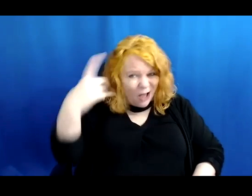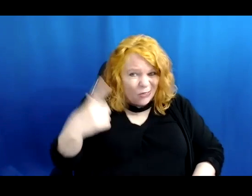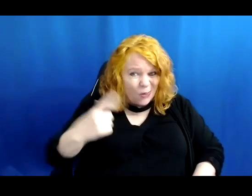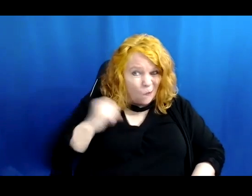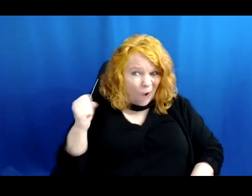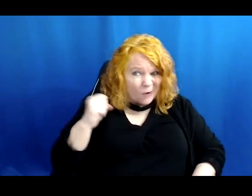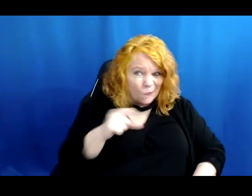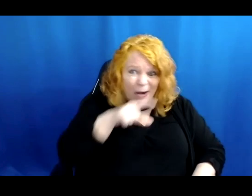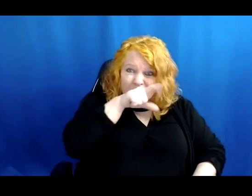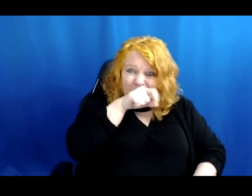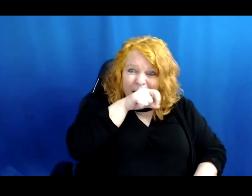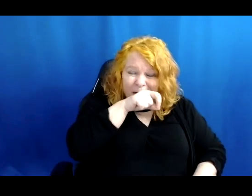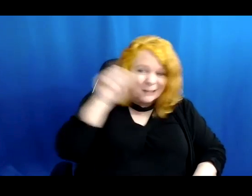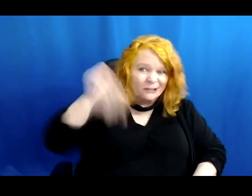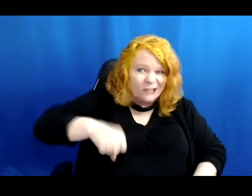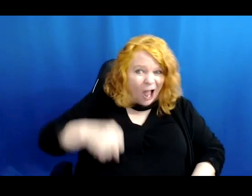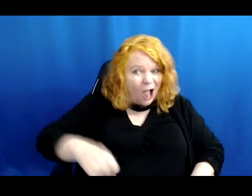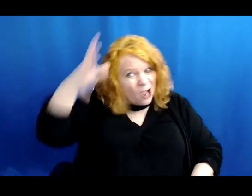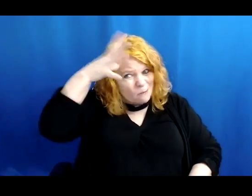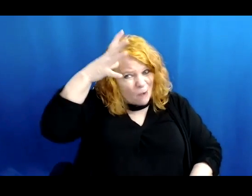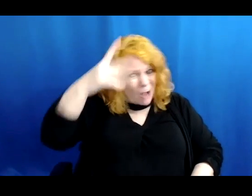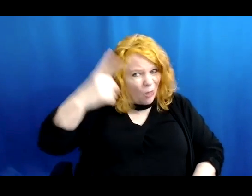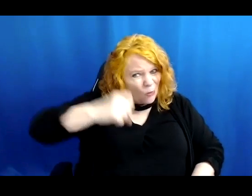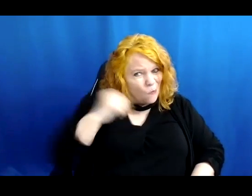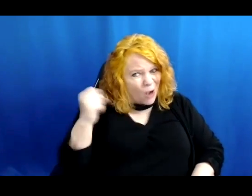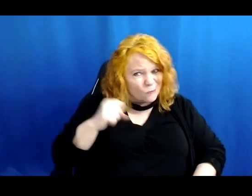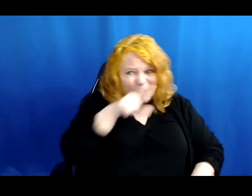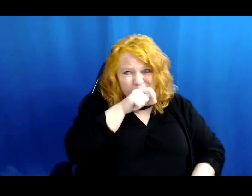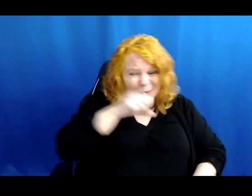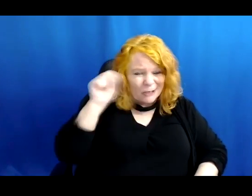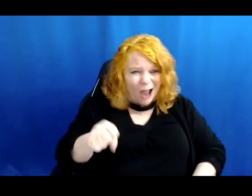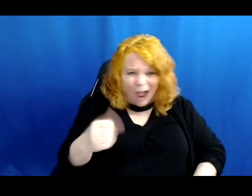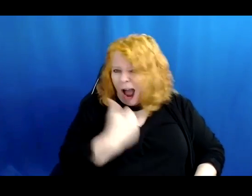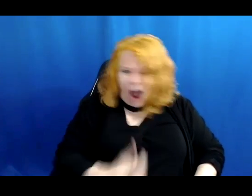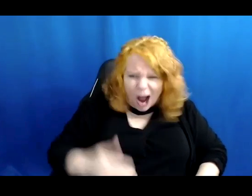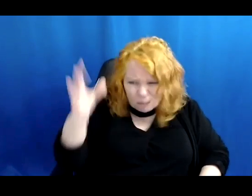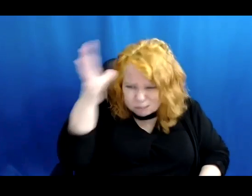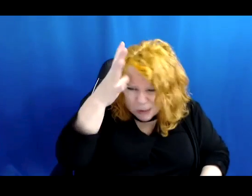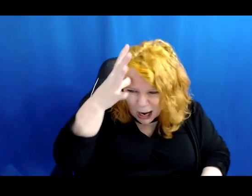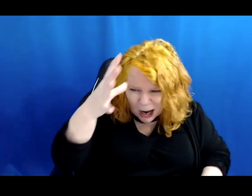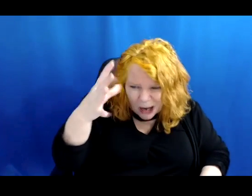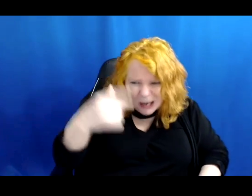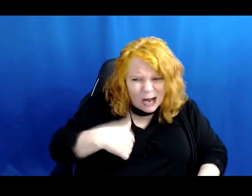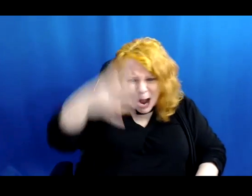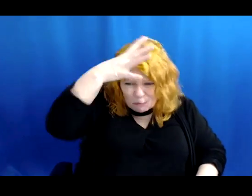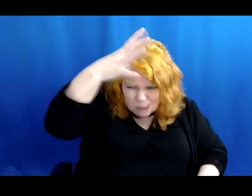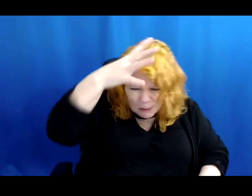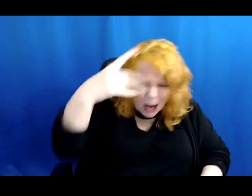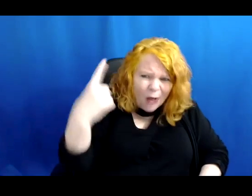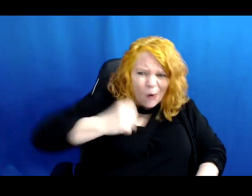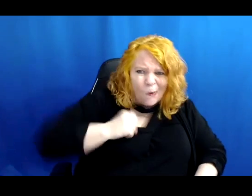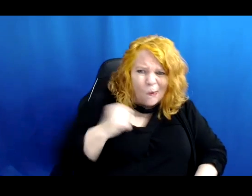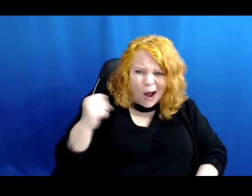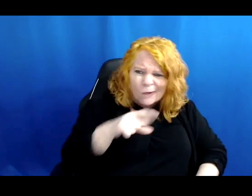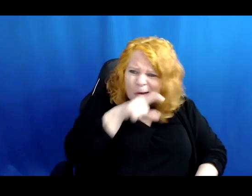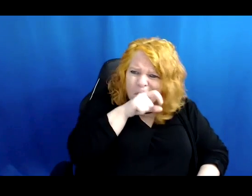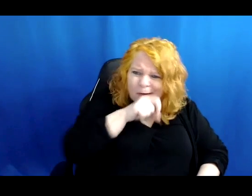Papa the One-Winged Parrot, yeah. “I am Papa, Papa, Papa the One-Winged Parrot.